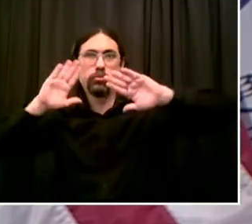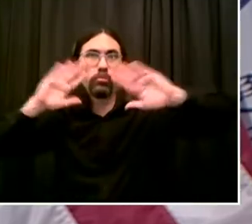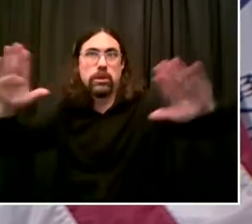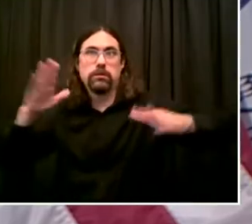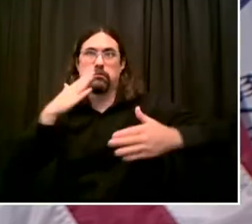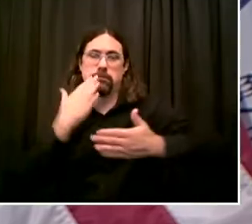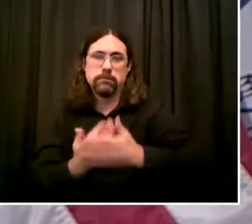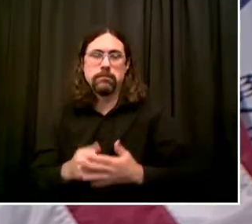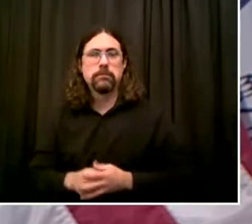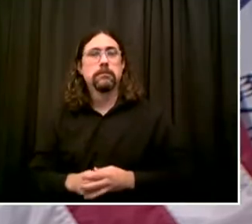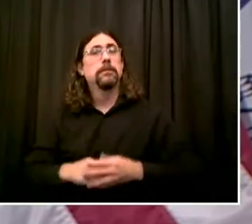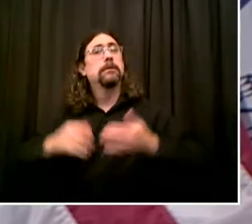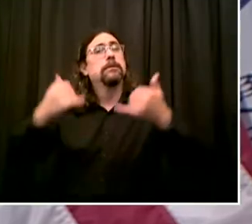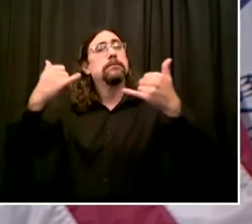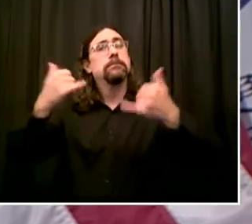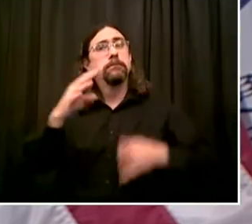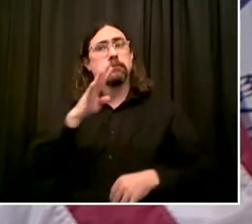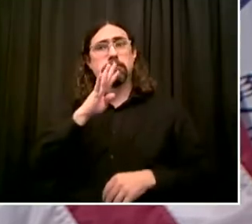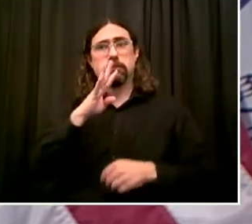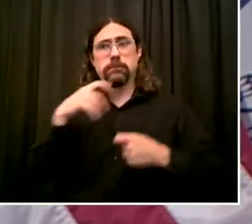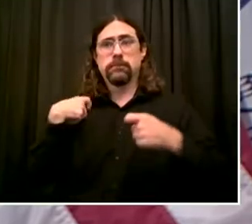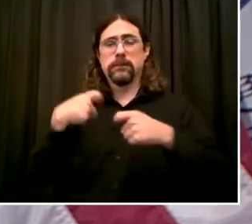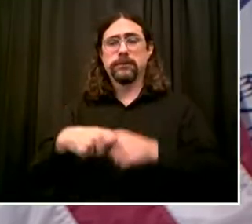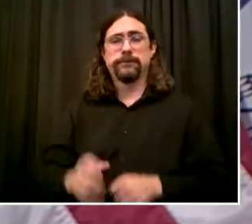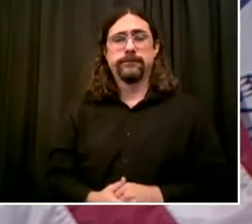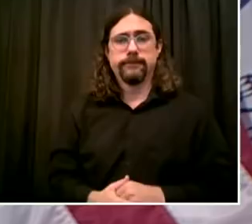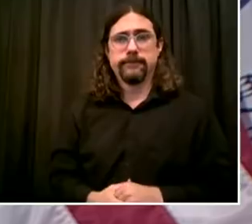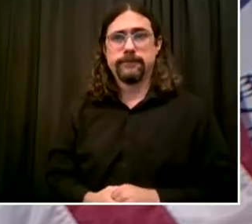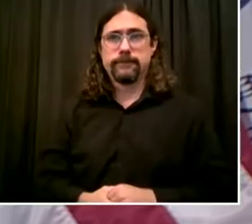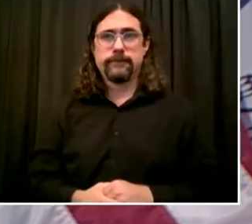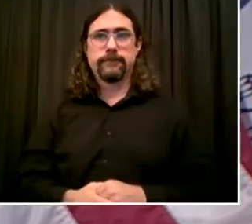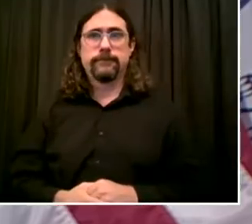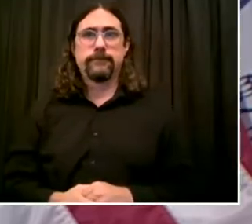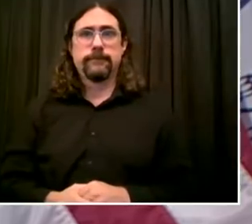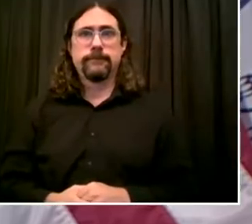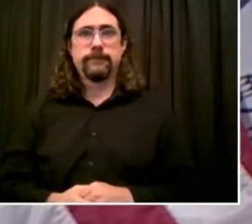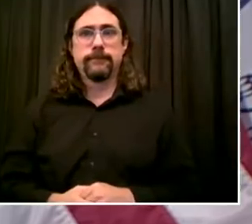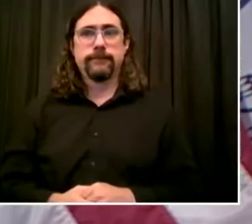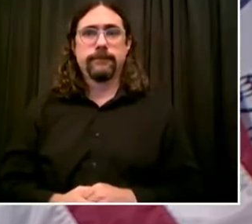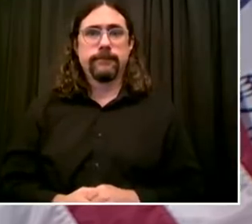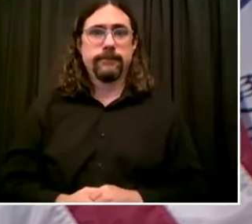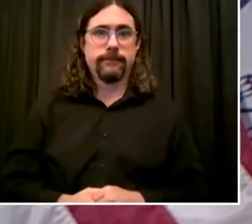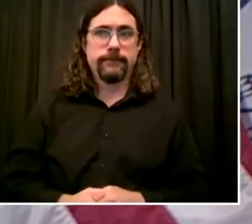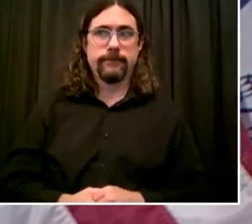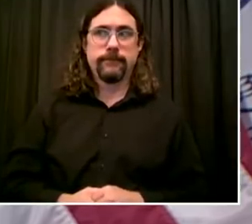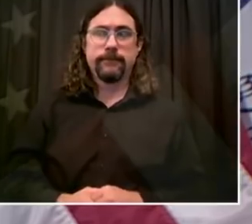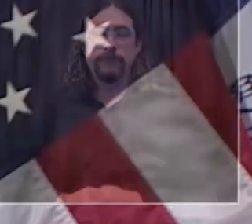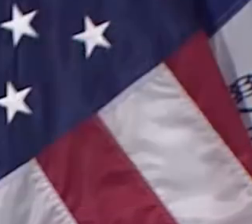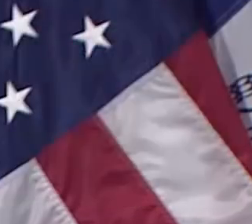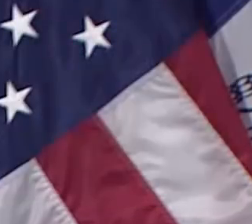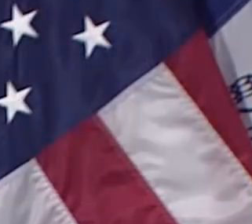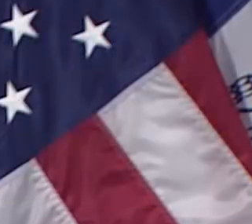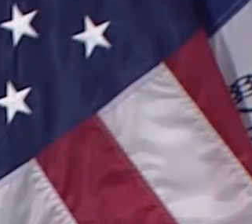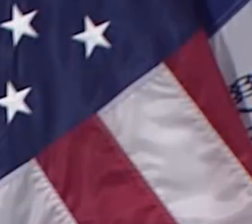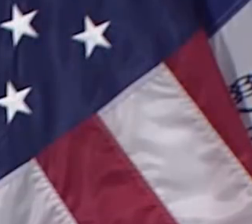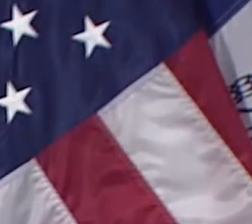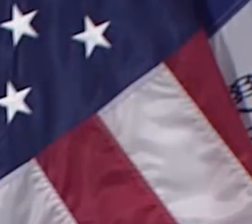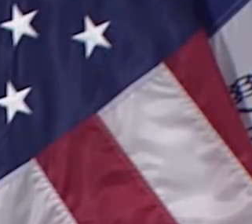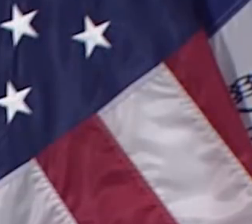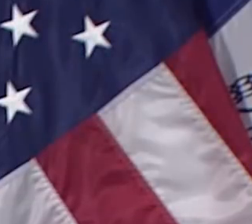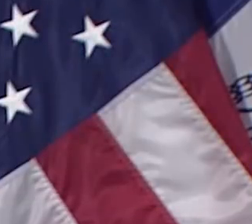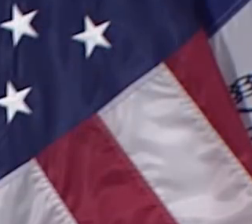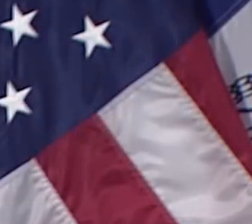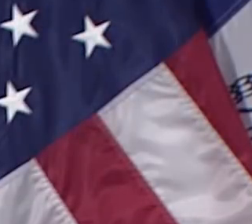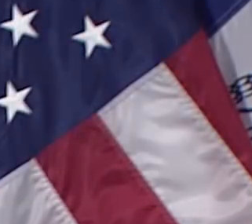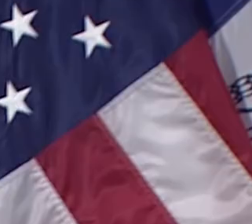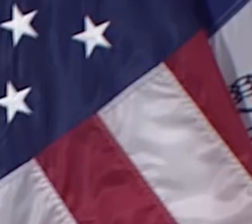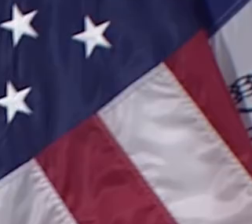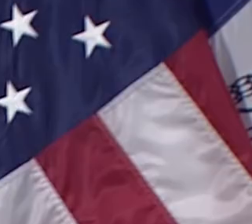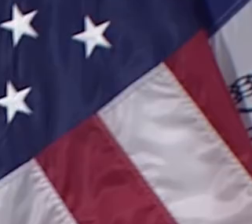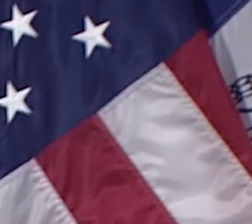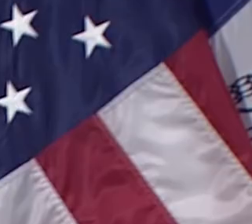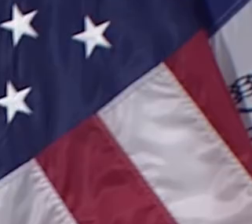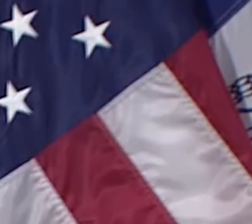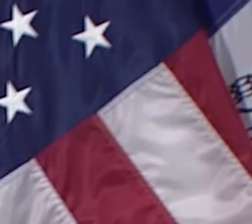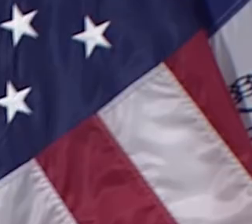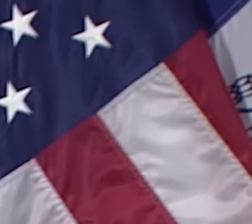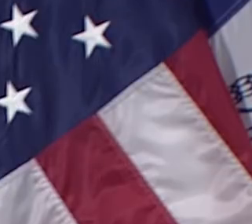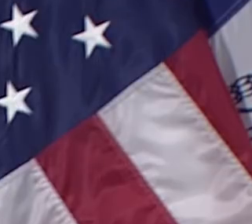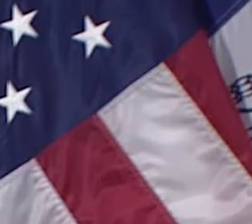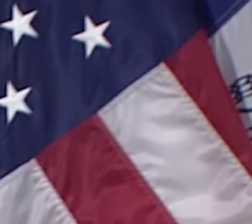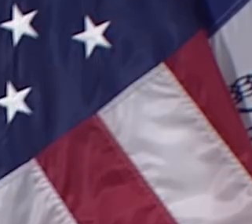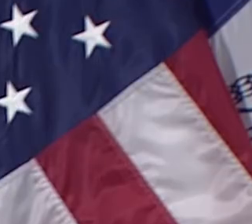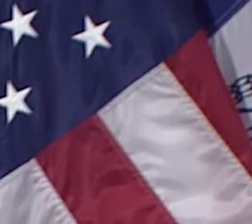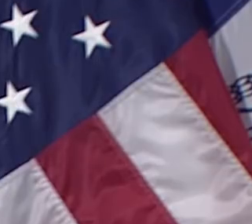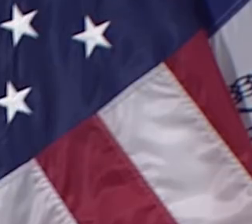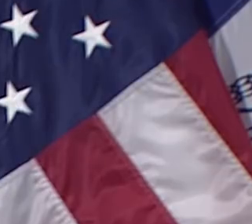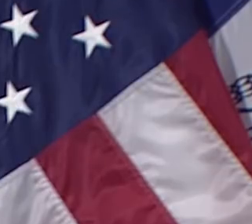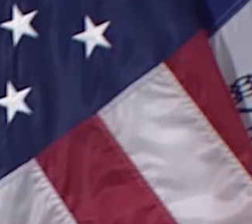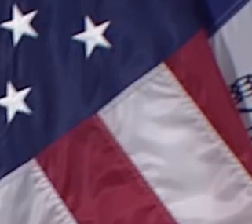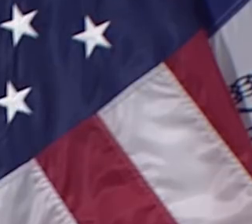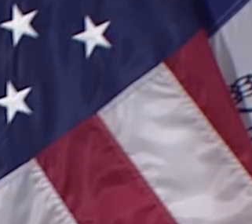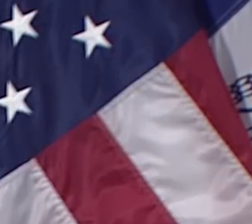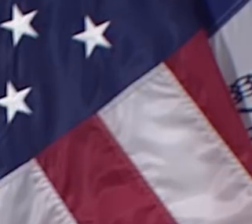THAT IS REALLY GOOD.